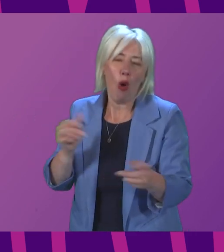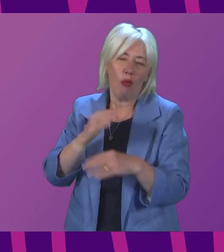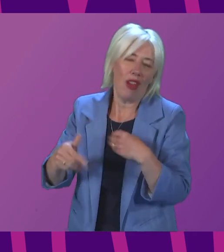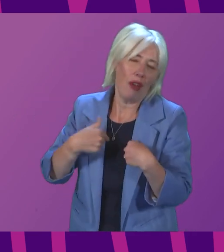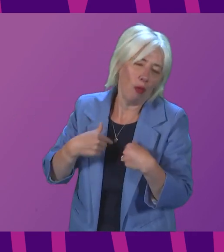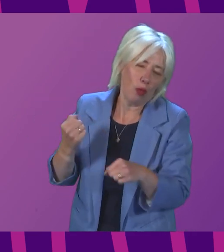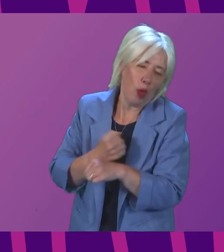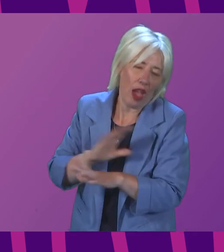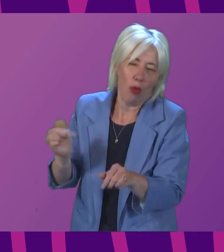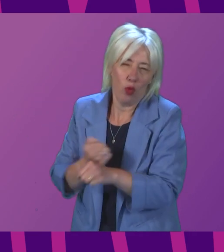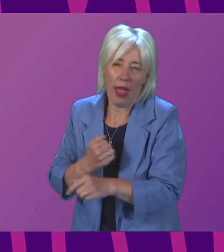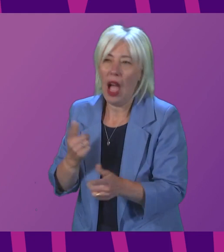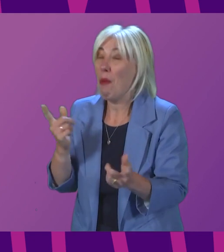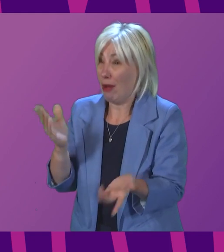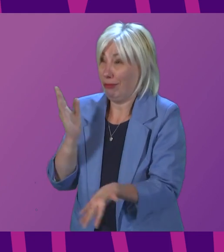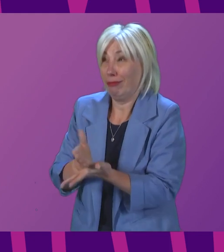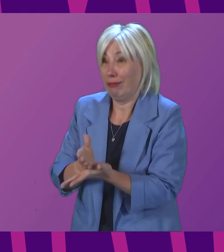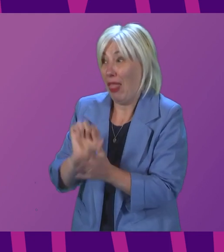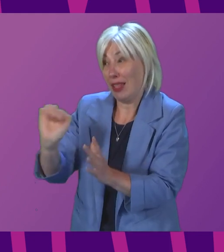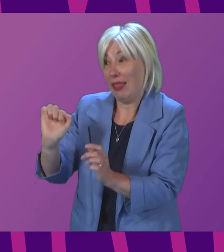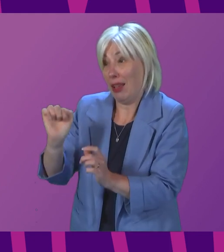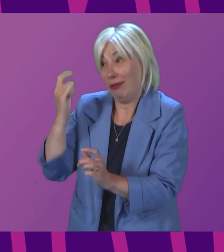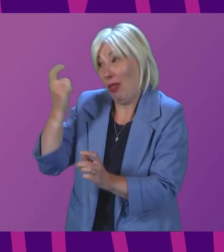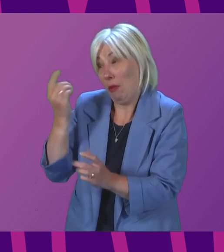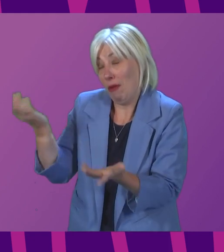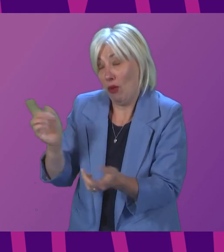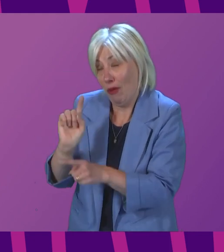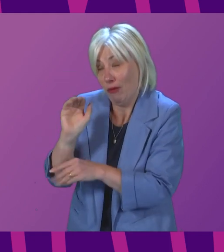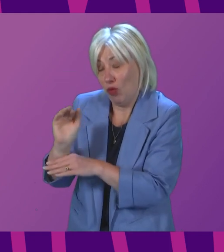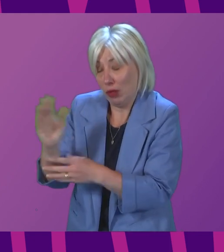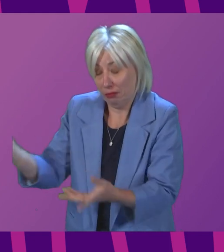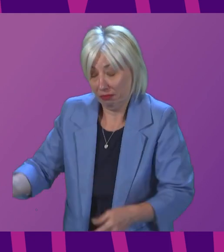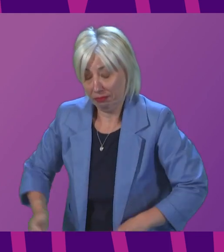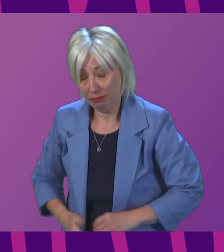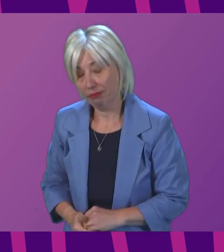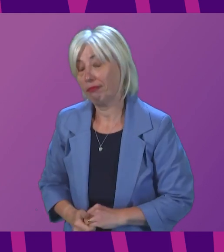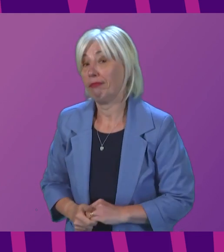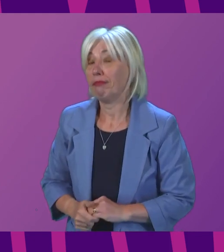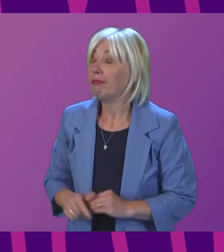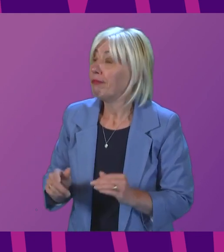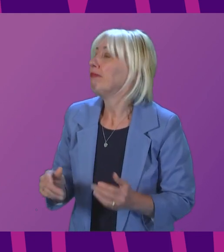is a matter for them.